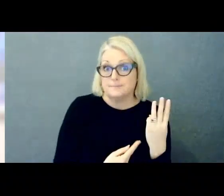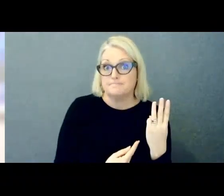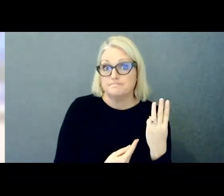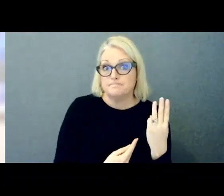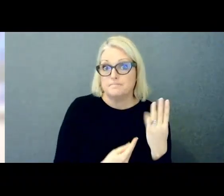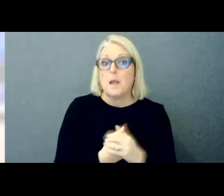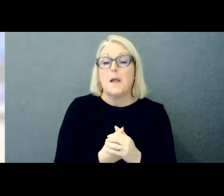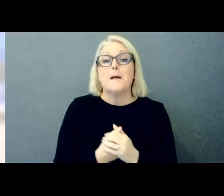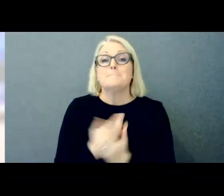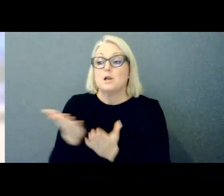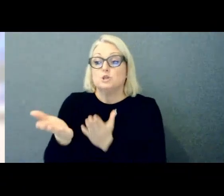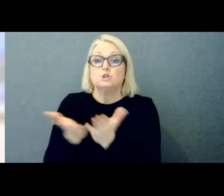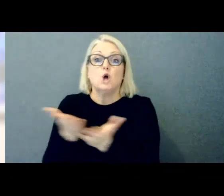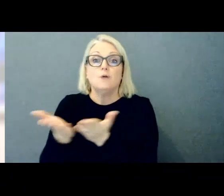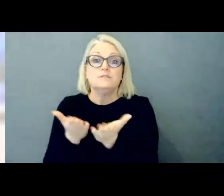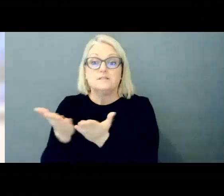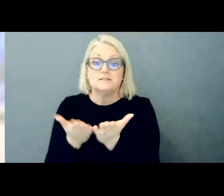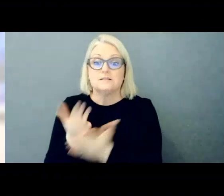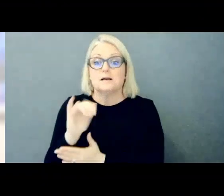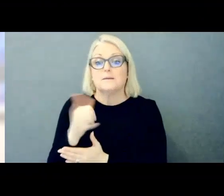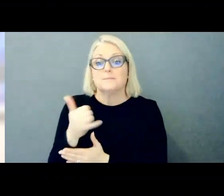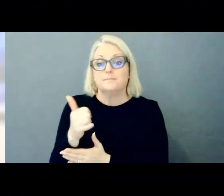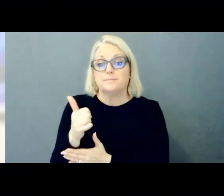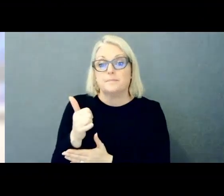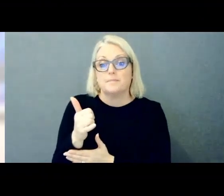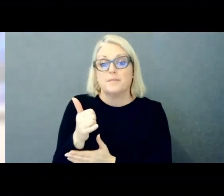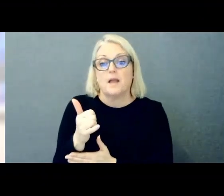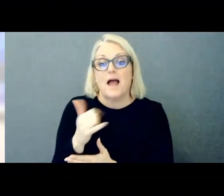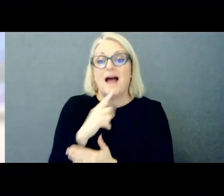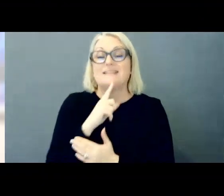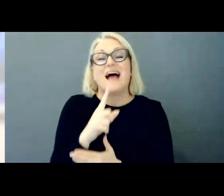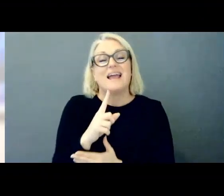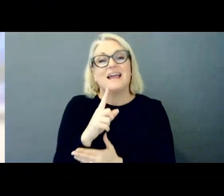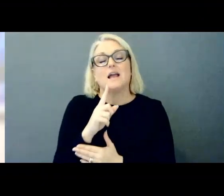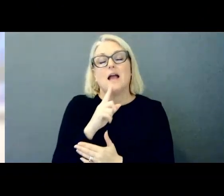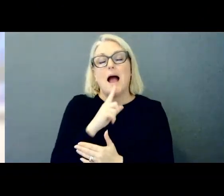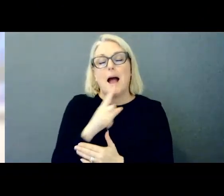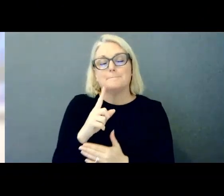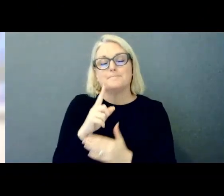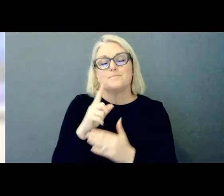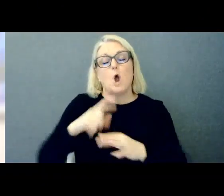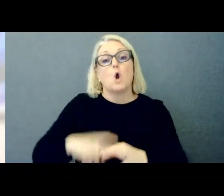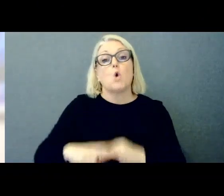but quality services are safe. And I think we need to flip that around and focus on: